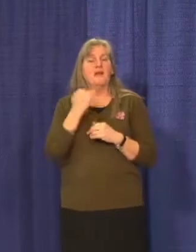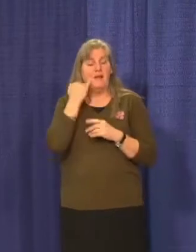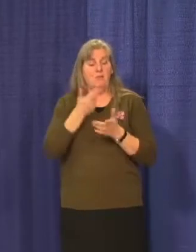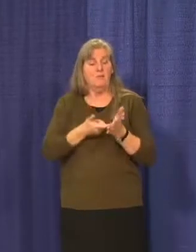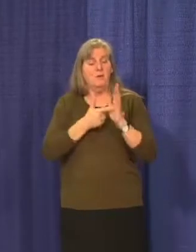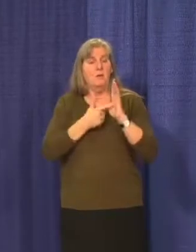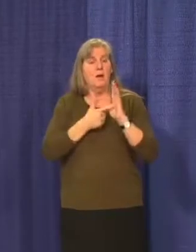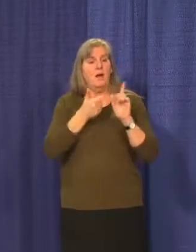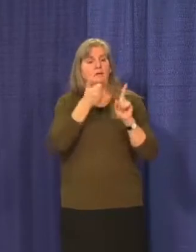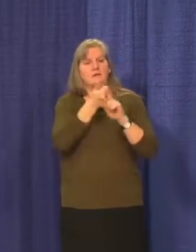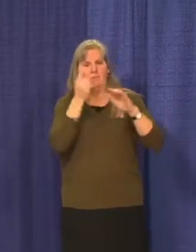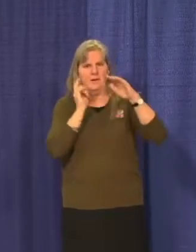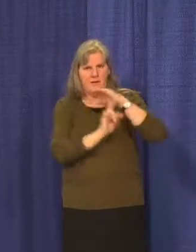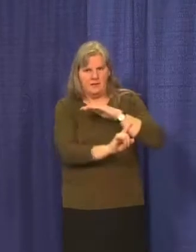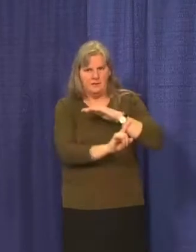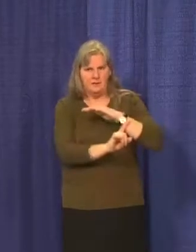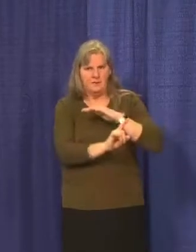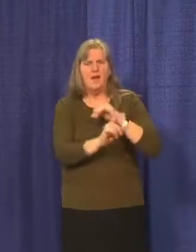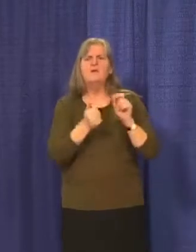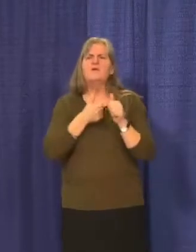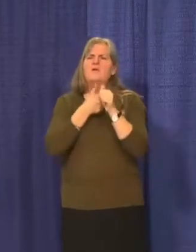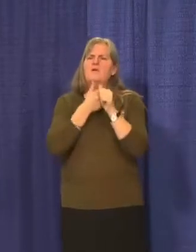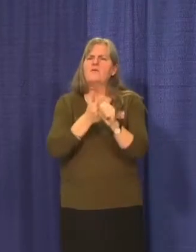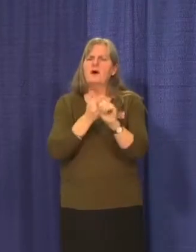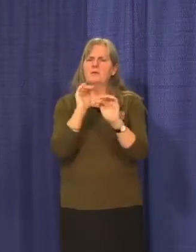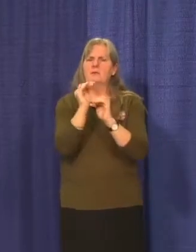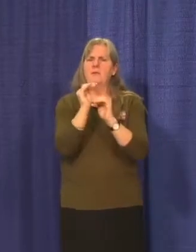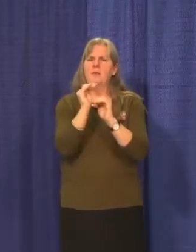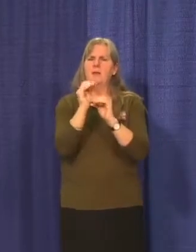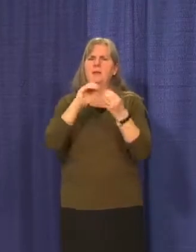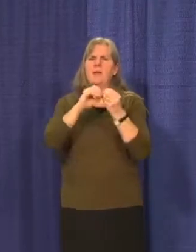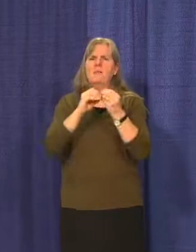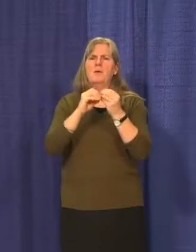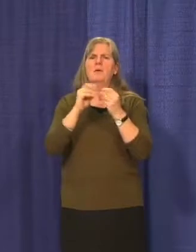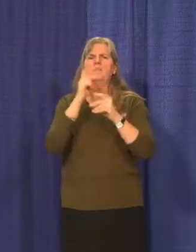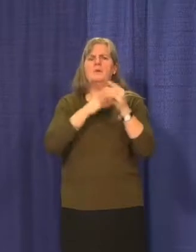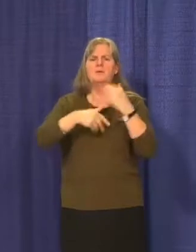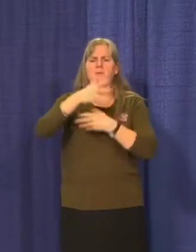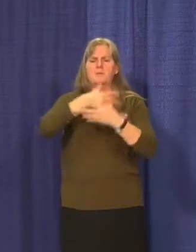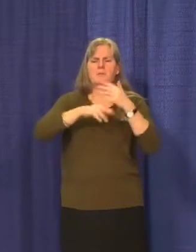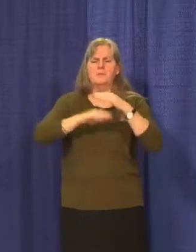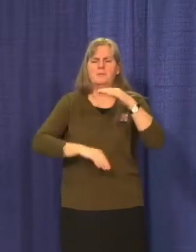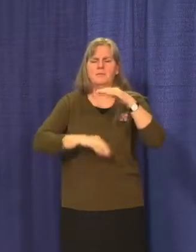Self isolate as required, and follow the gathering guidelines that are in place including